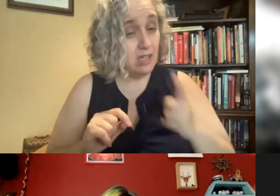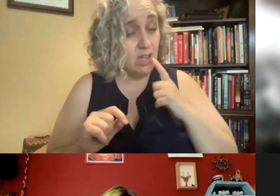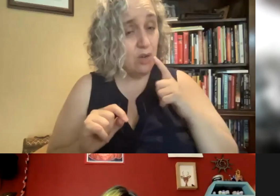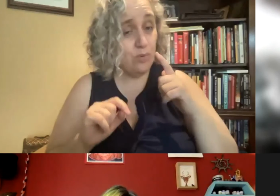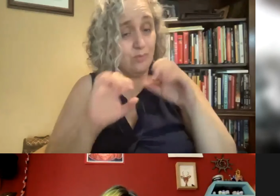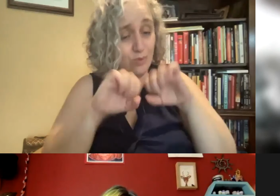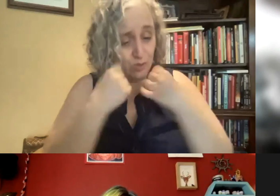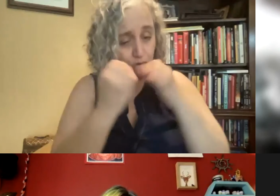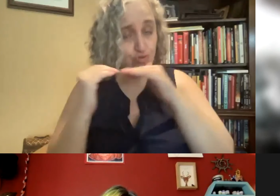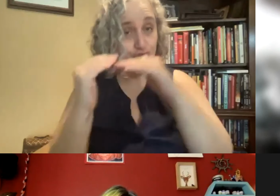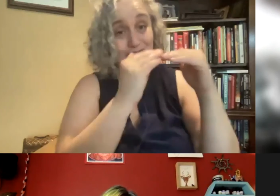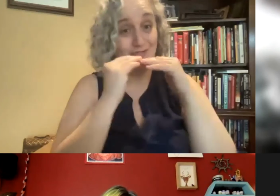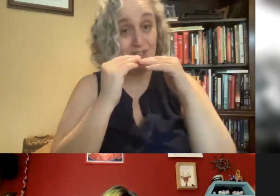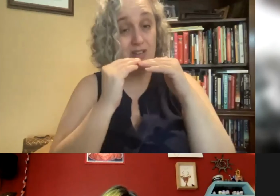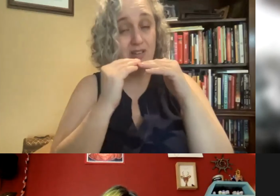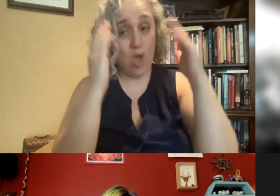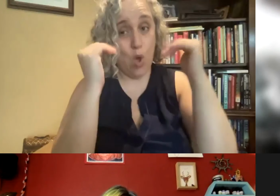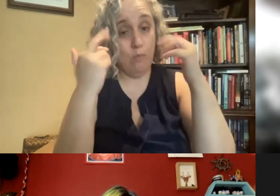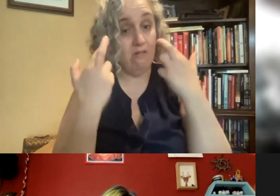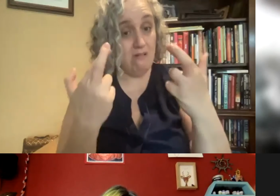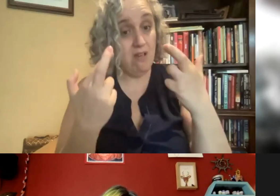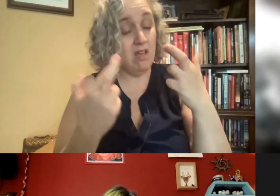will tilt towards that and